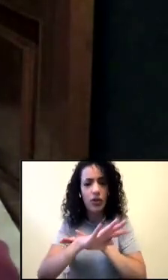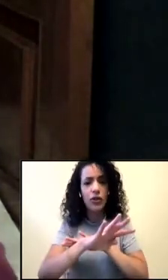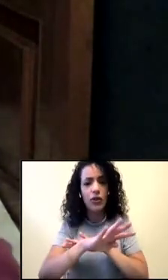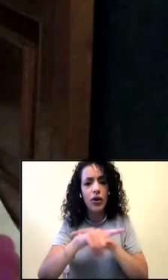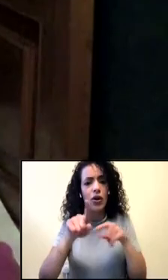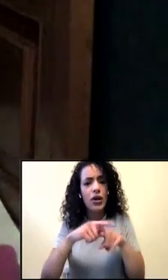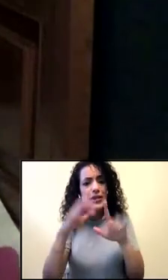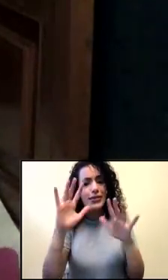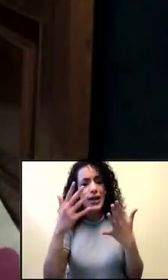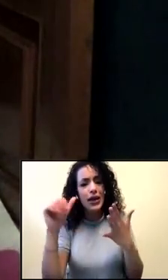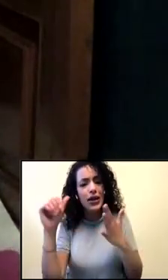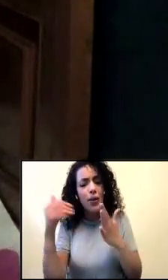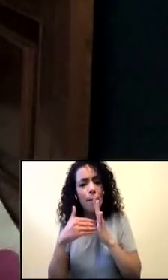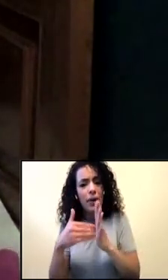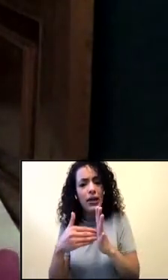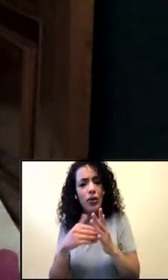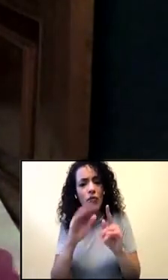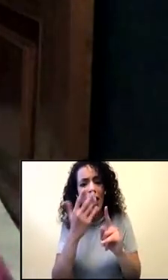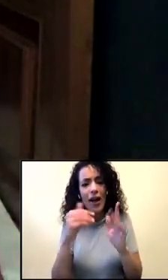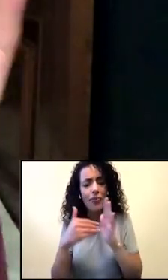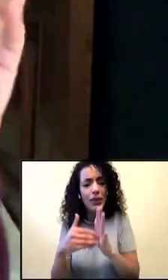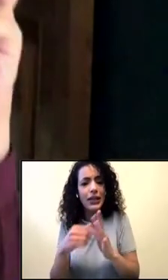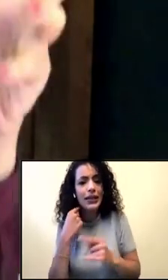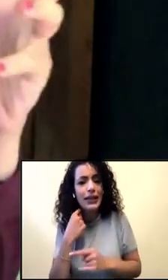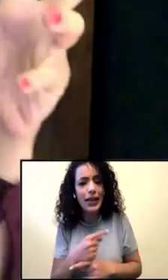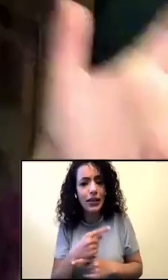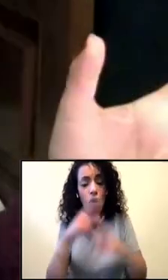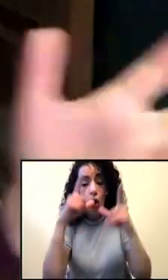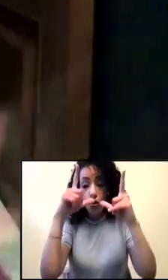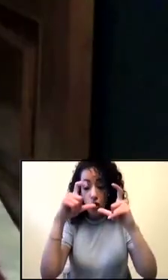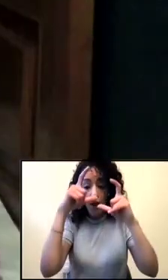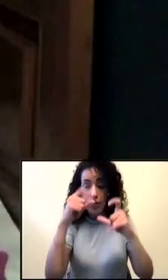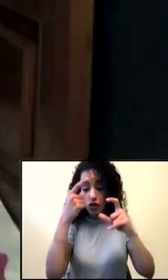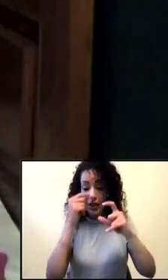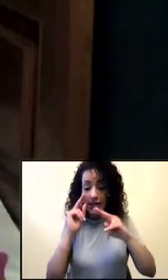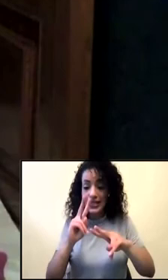except for the images that are available for you to see, you have no actual image of that time, now